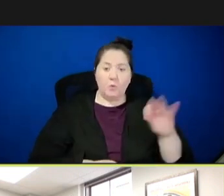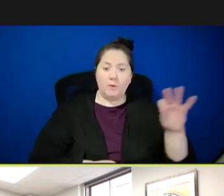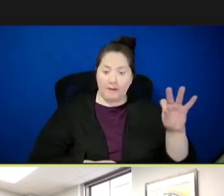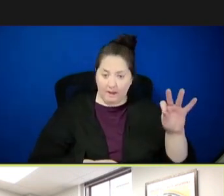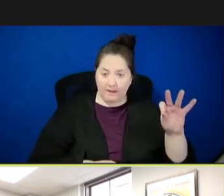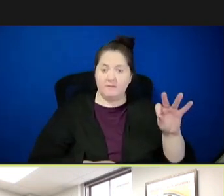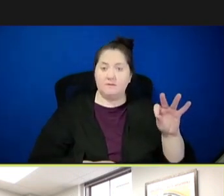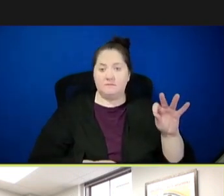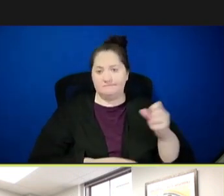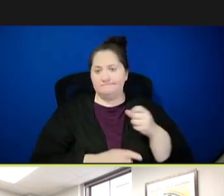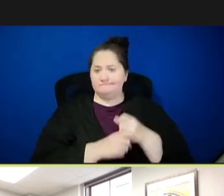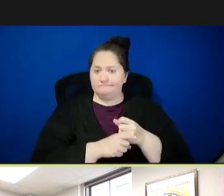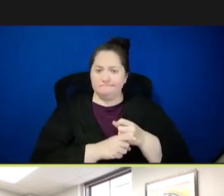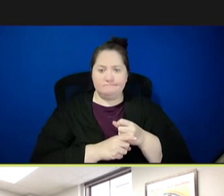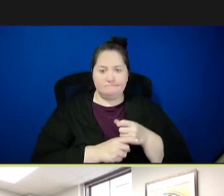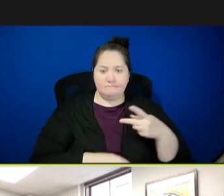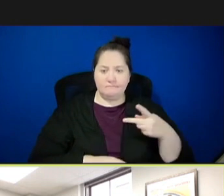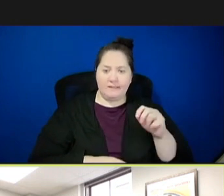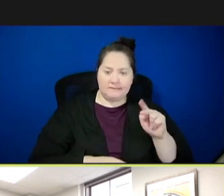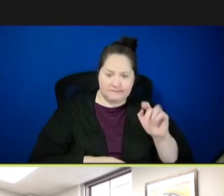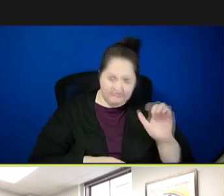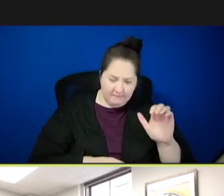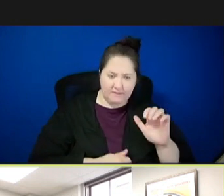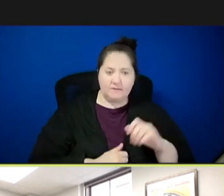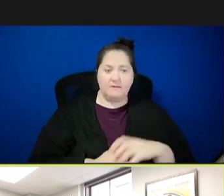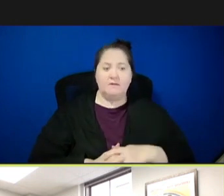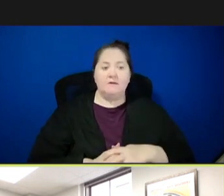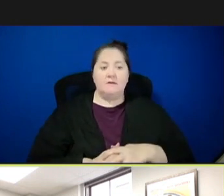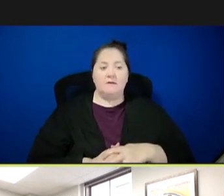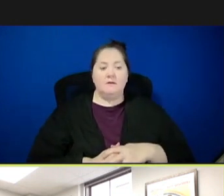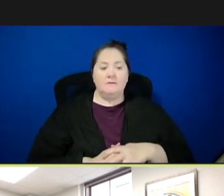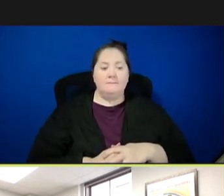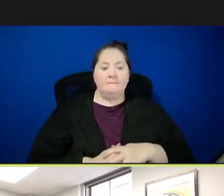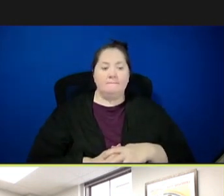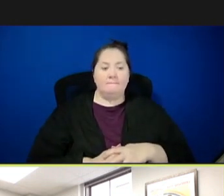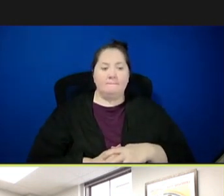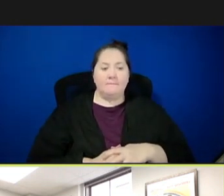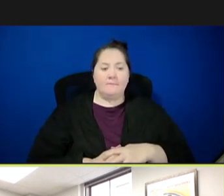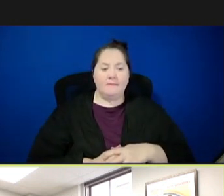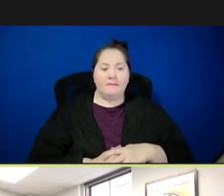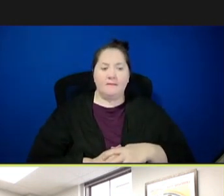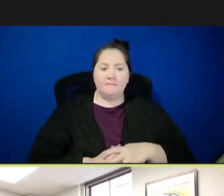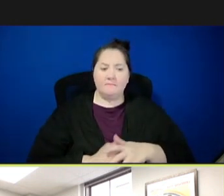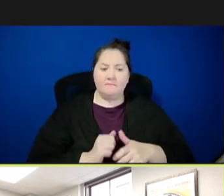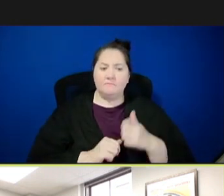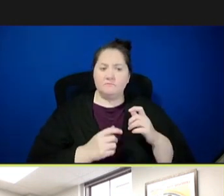and almost everybody else that's speaking today mentioned this. So strong provider